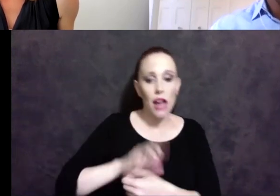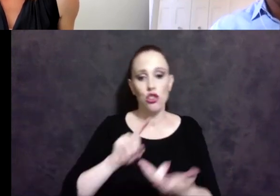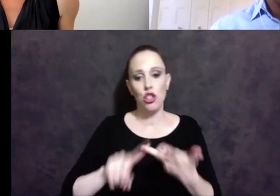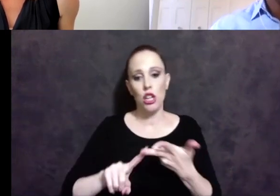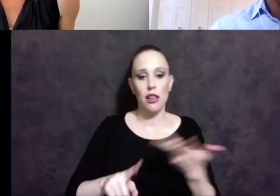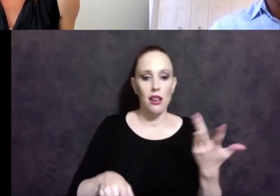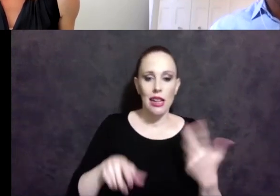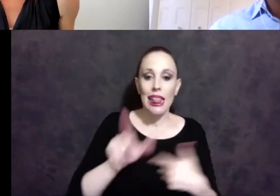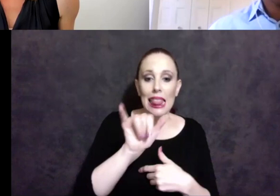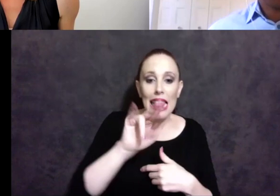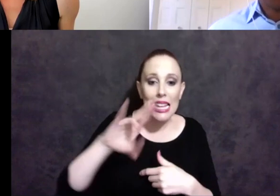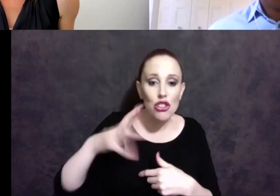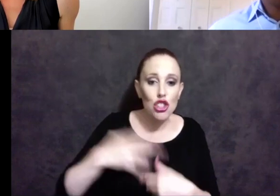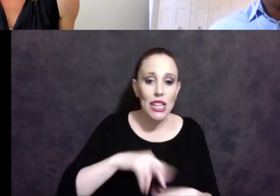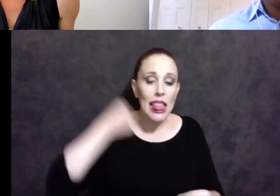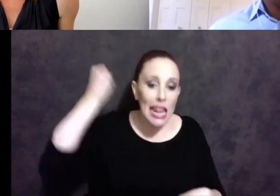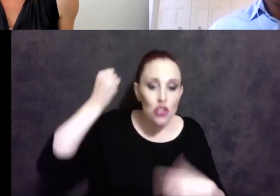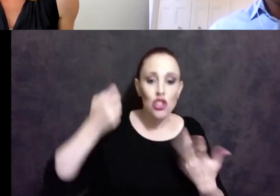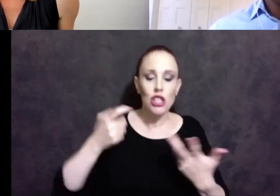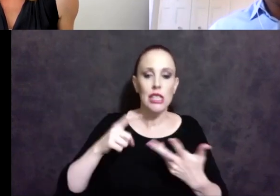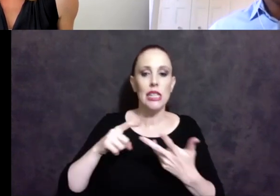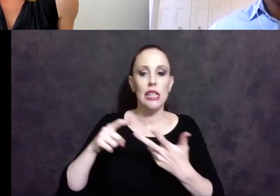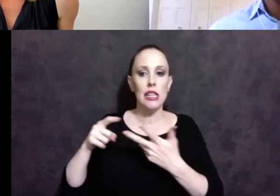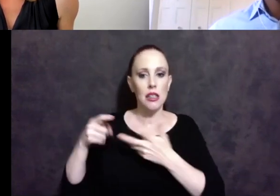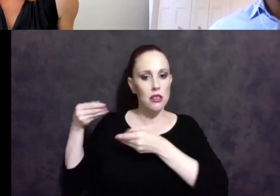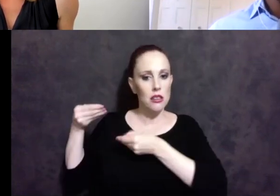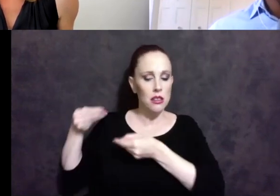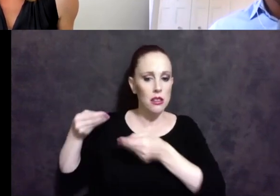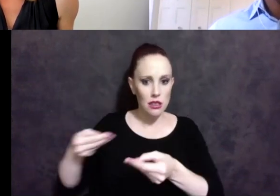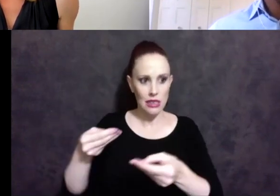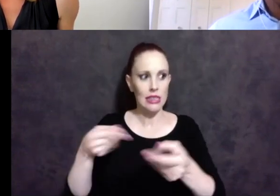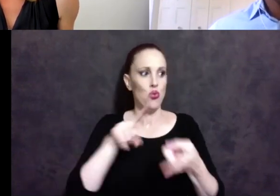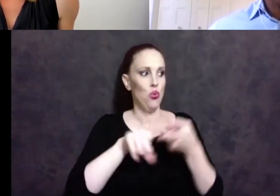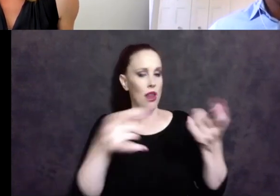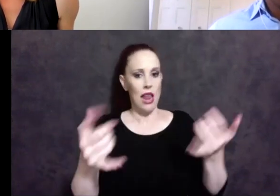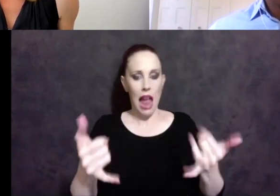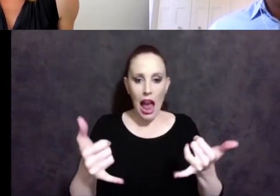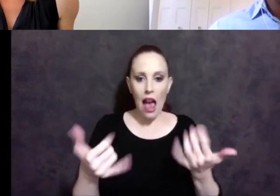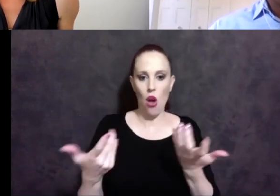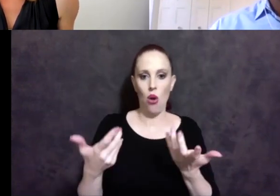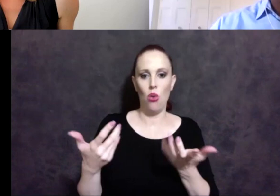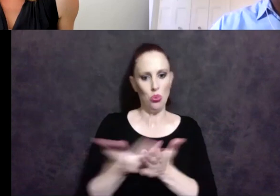that faces new and more subtle forms of Jim Crow and race based inequities based on health